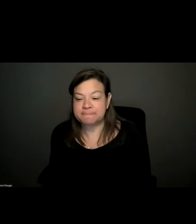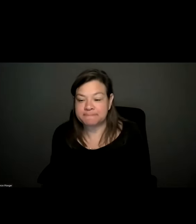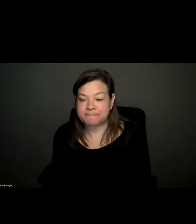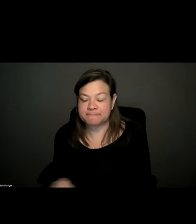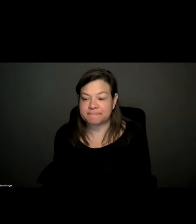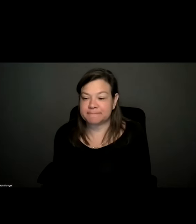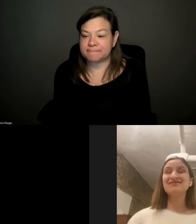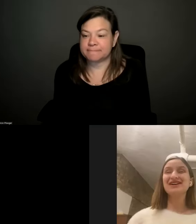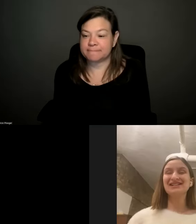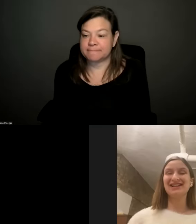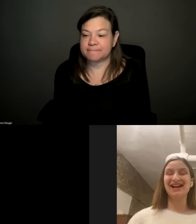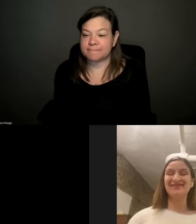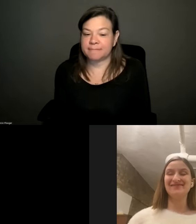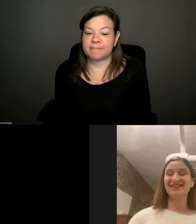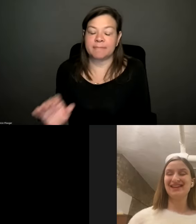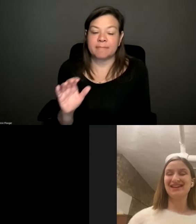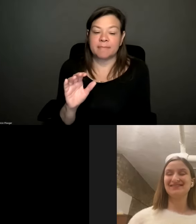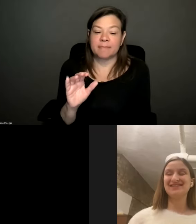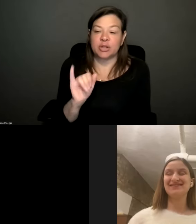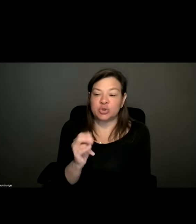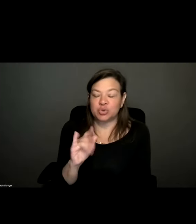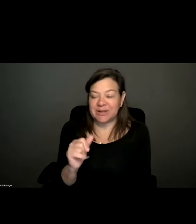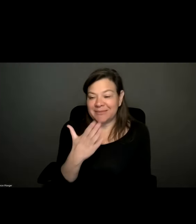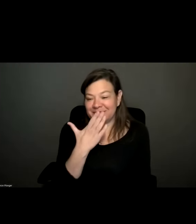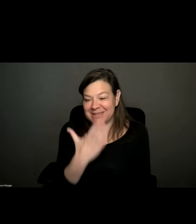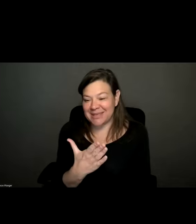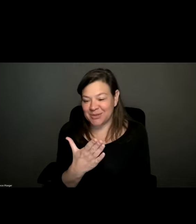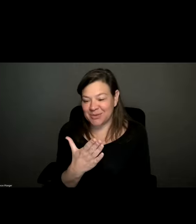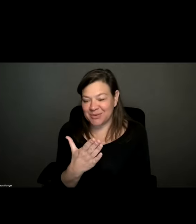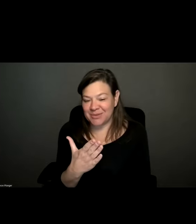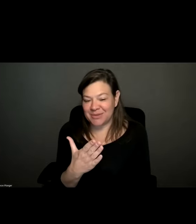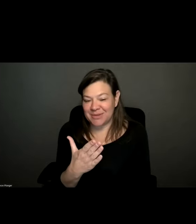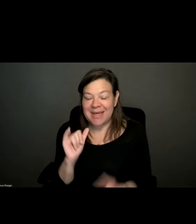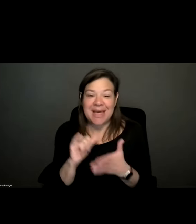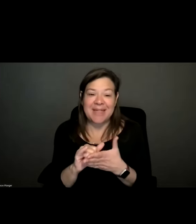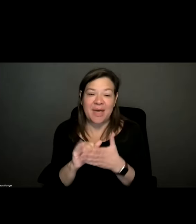Thank you so much. And that was a fantastic note to end on.